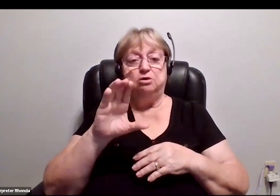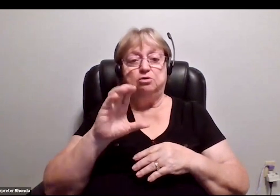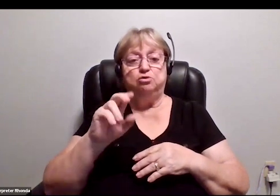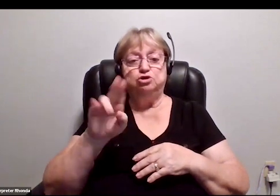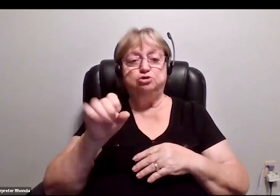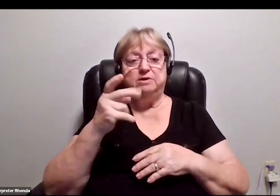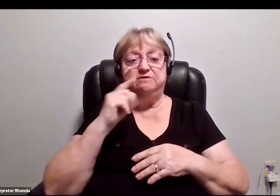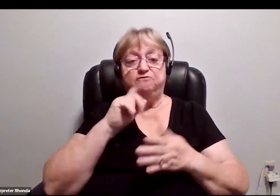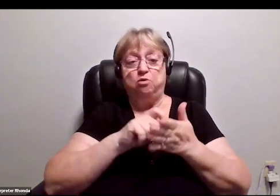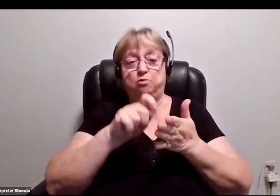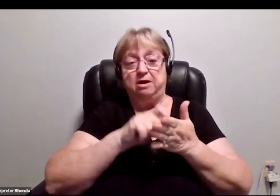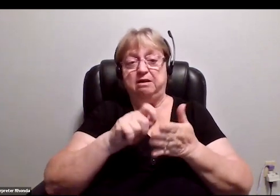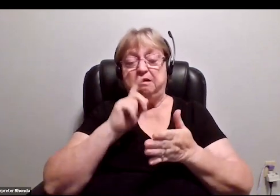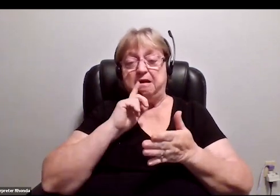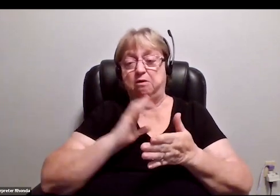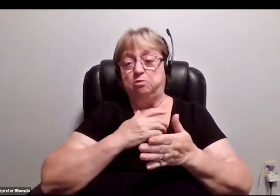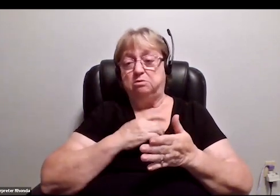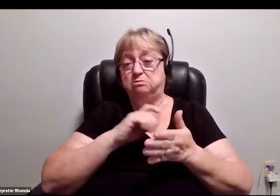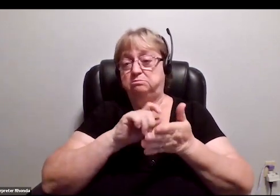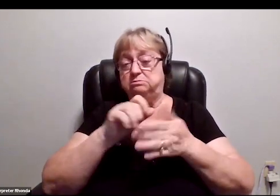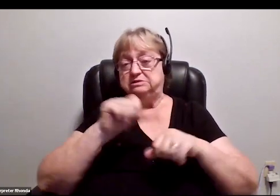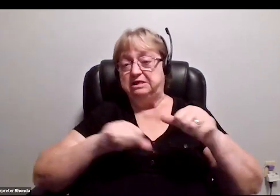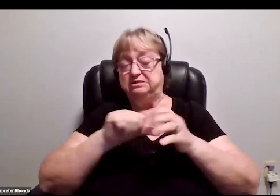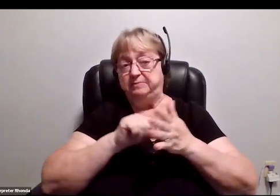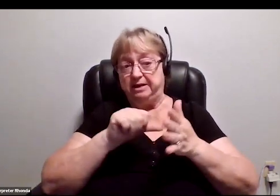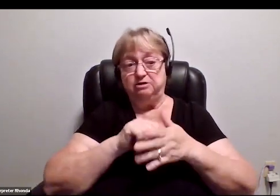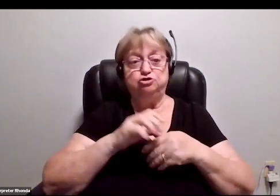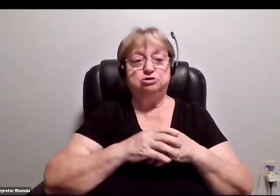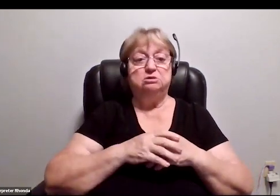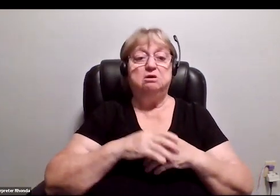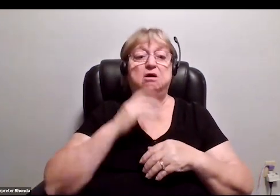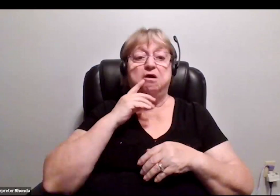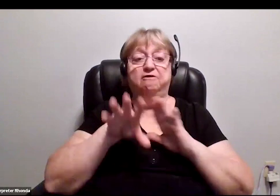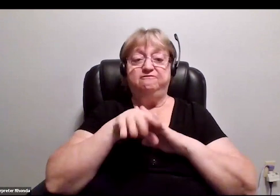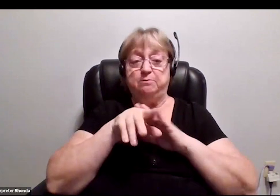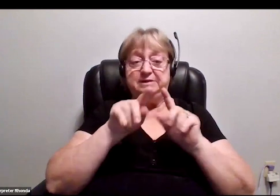Our filming team, which was Jackson Burkholder, Michael Smith, and Kayden Gill, and our blind scientist